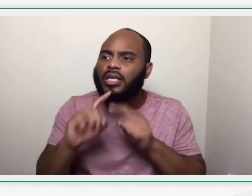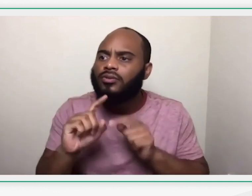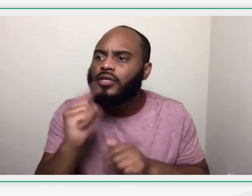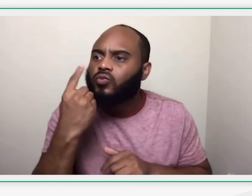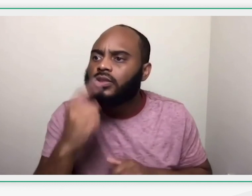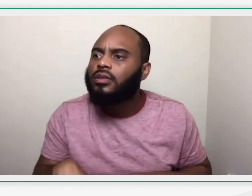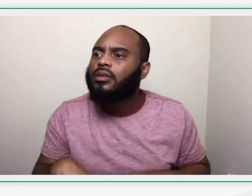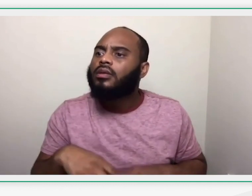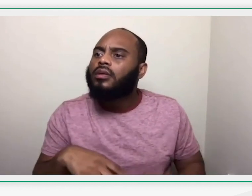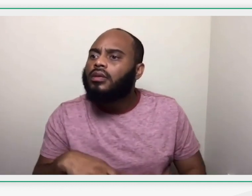Let me see. The first question there,